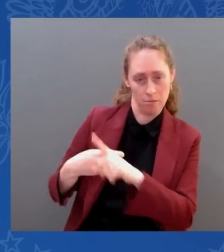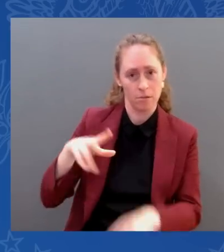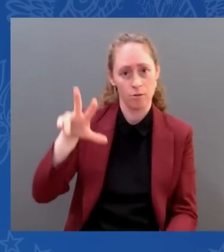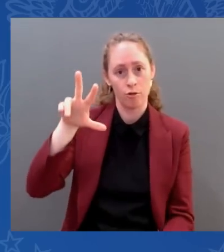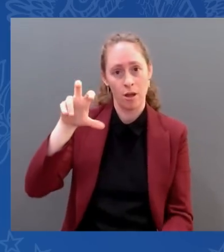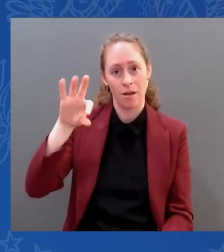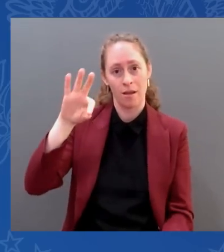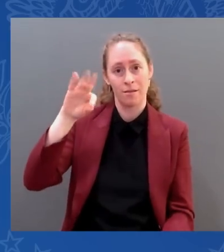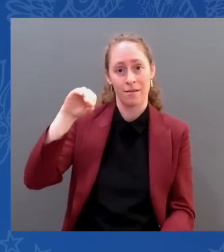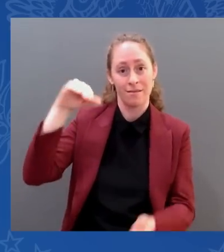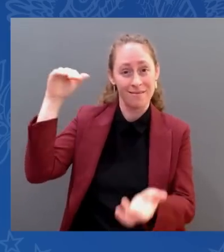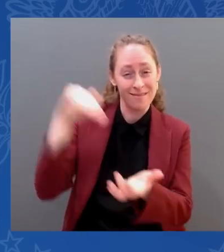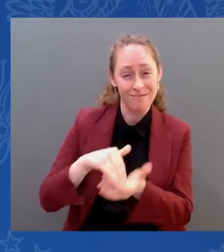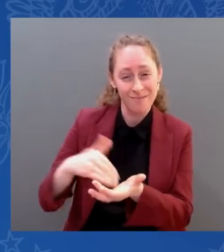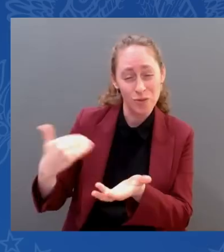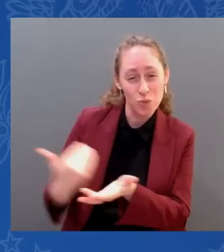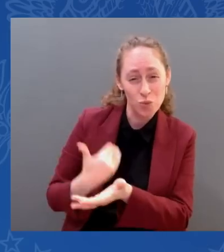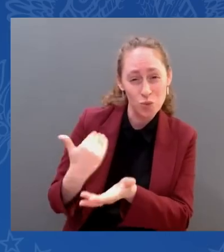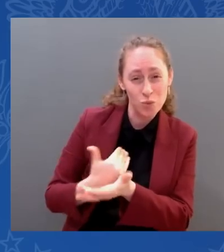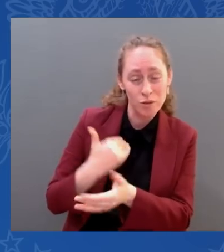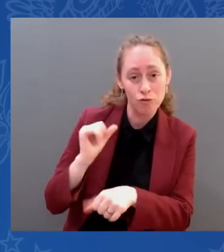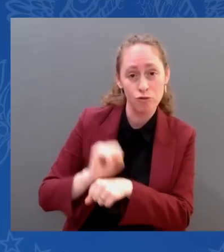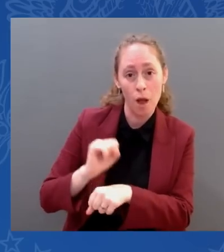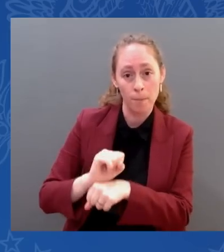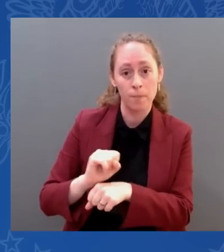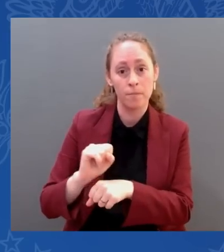An all-time record. Never that many jobs in that period of time.